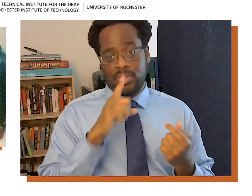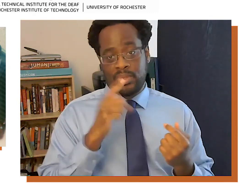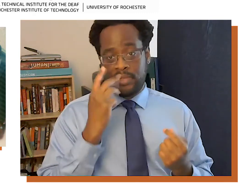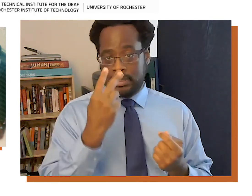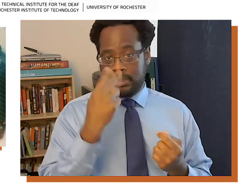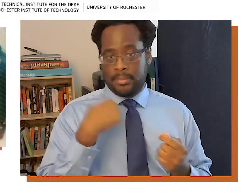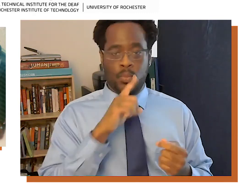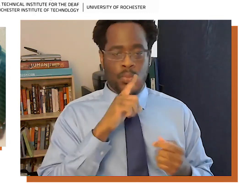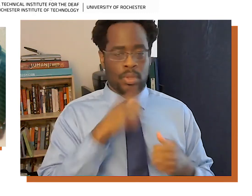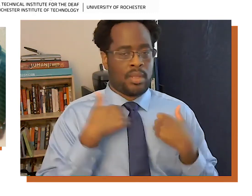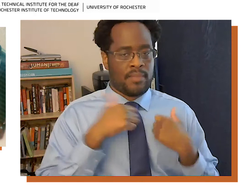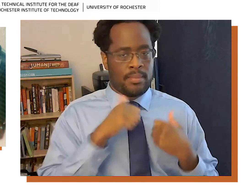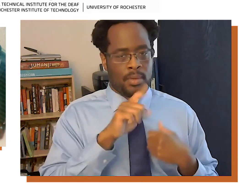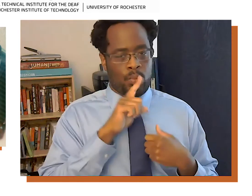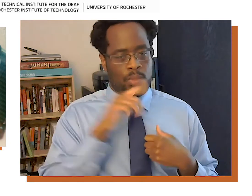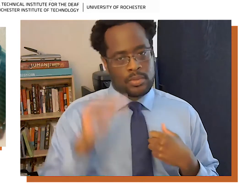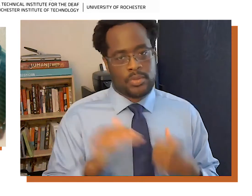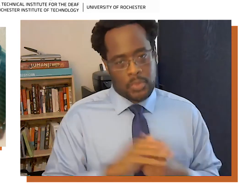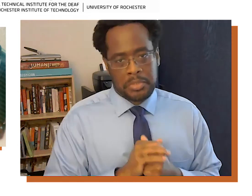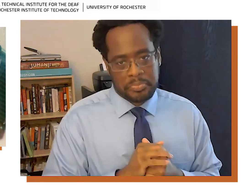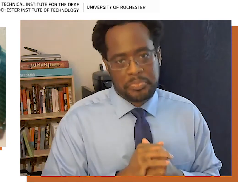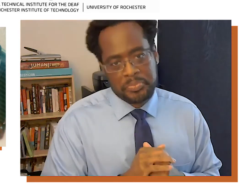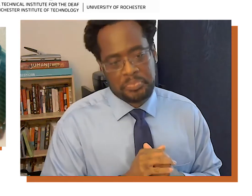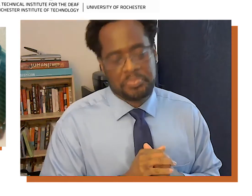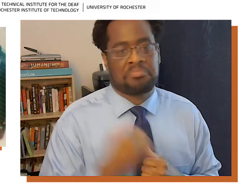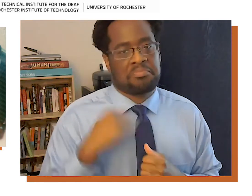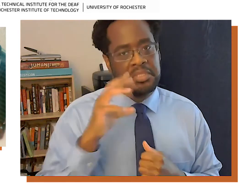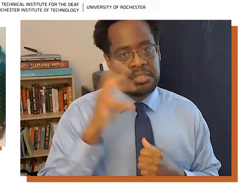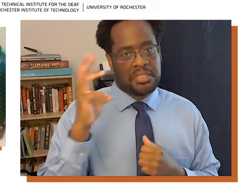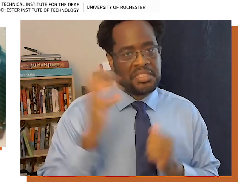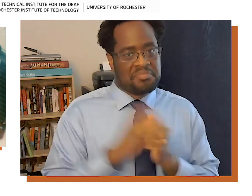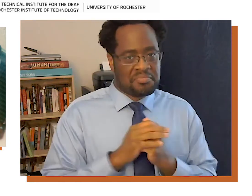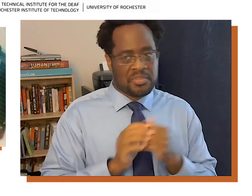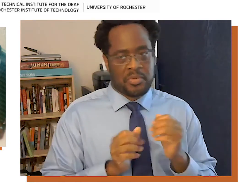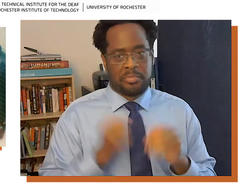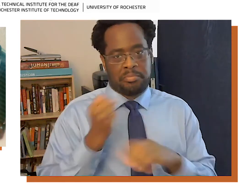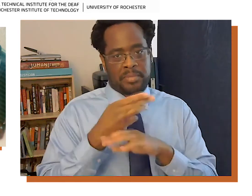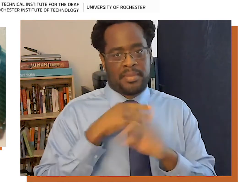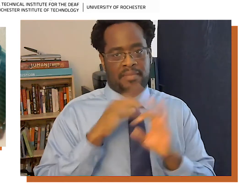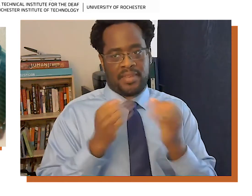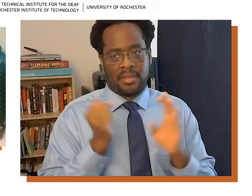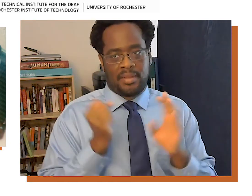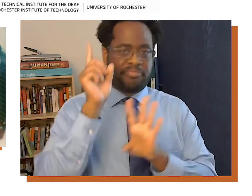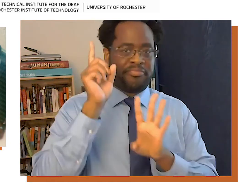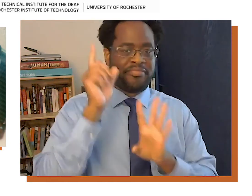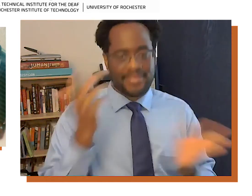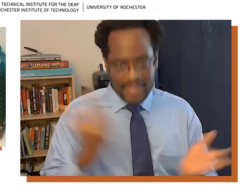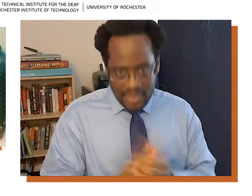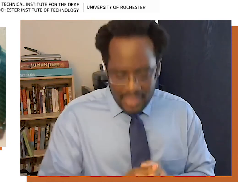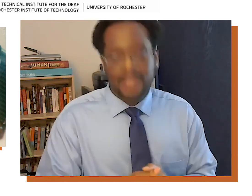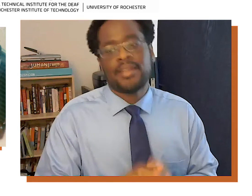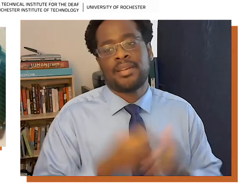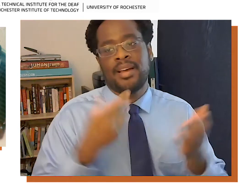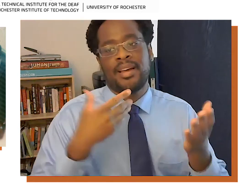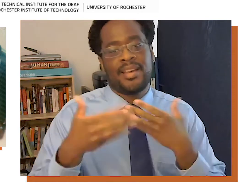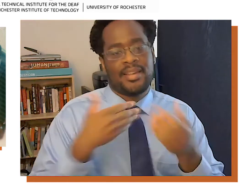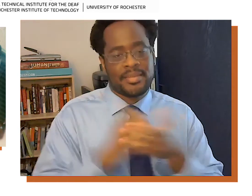Really, if you see me in real life, I'm not very short. I'm 6'6". I beat all of my family in height now...